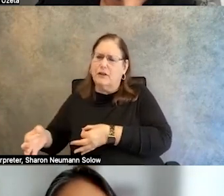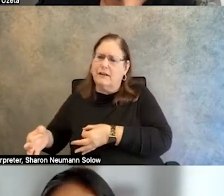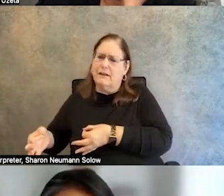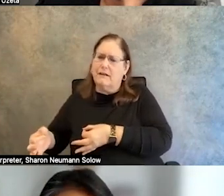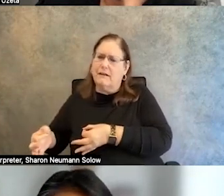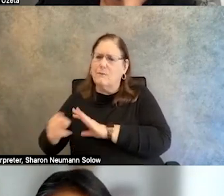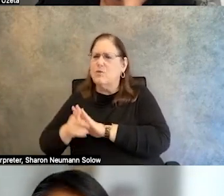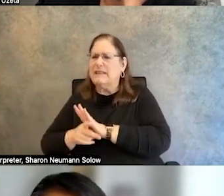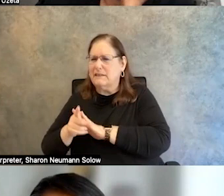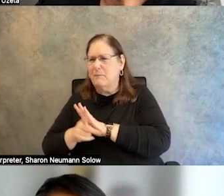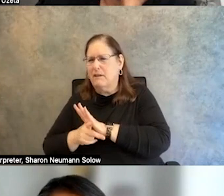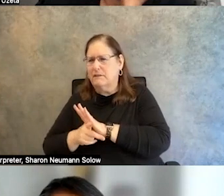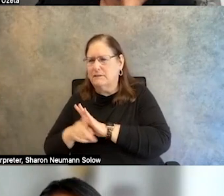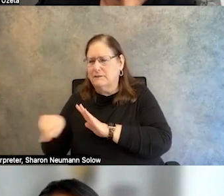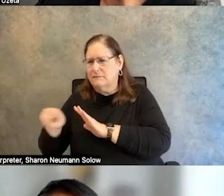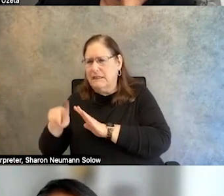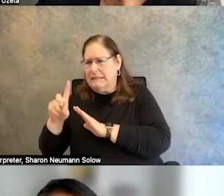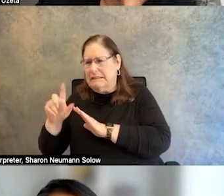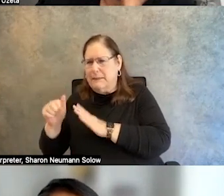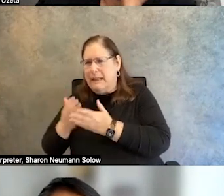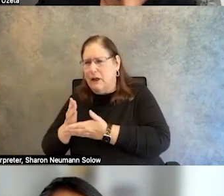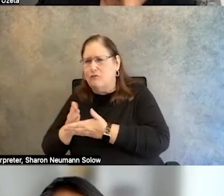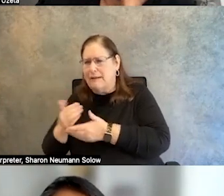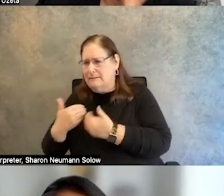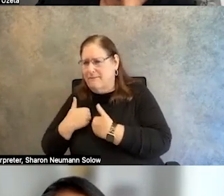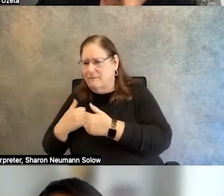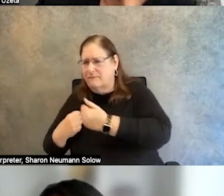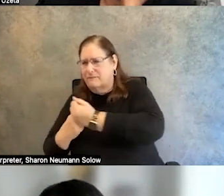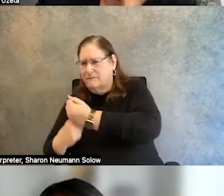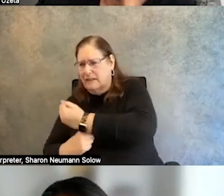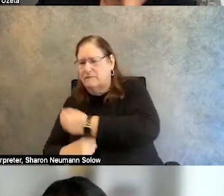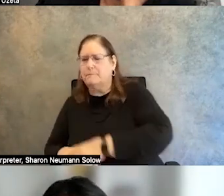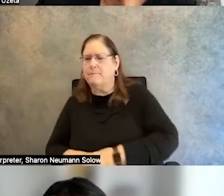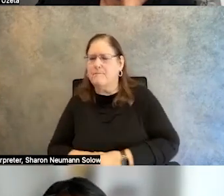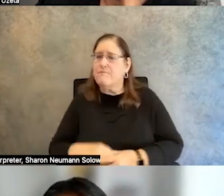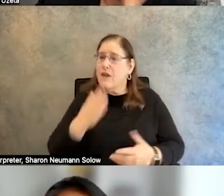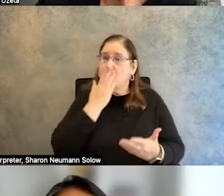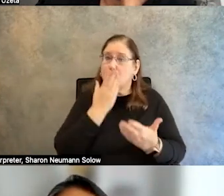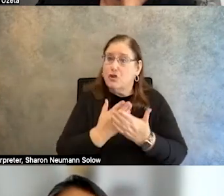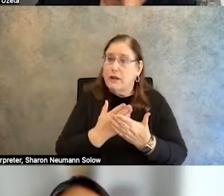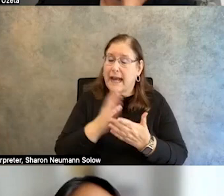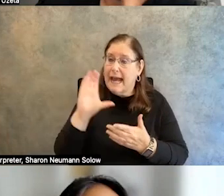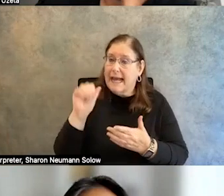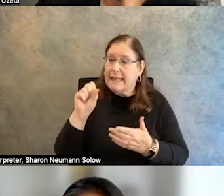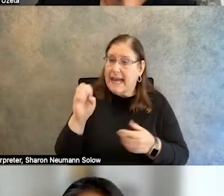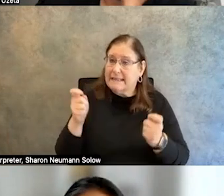principles that underlie a lot of disability rights. A good case manager should be familiar